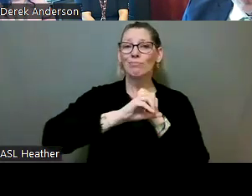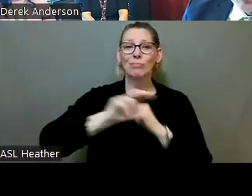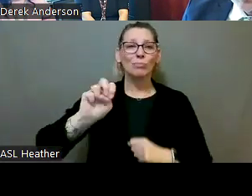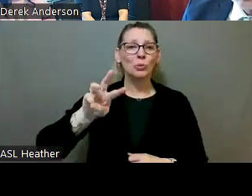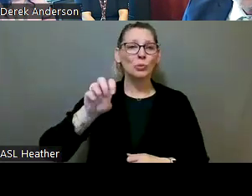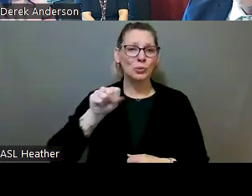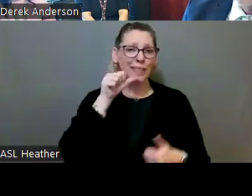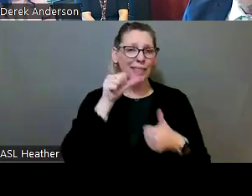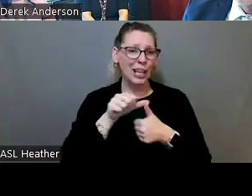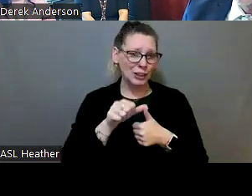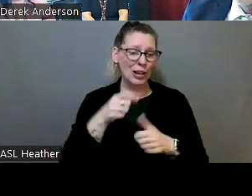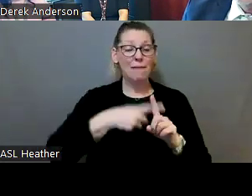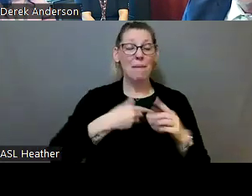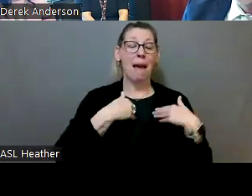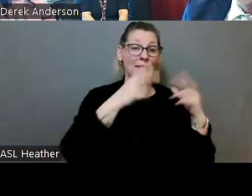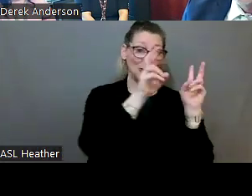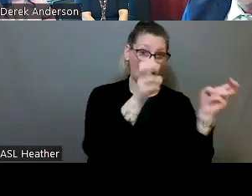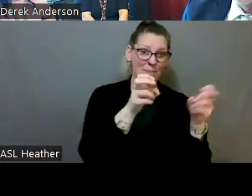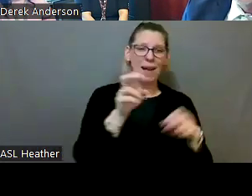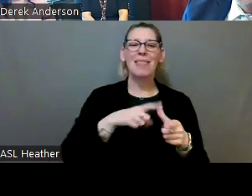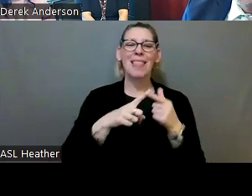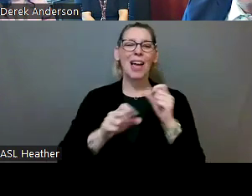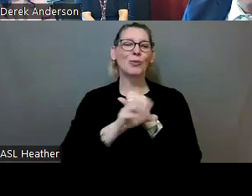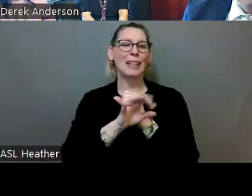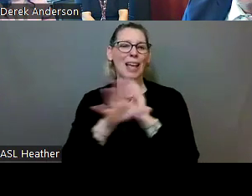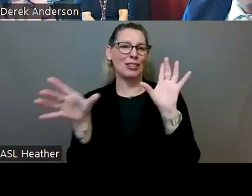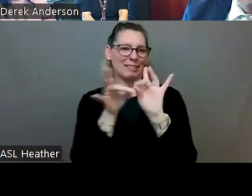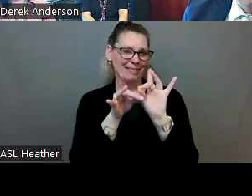topics and the newsletters connected to it usually our keynote does an awesome job at